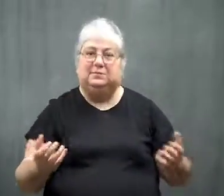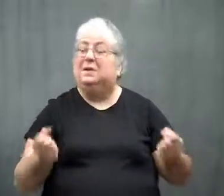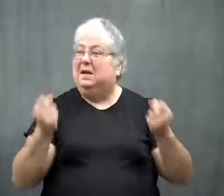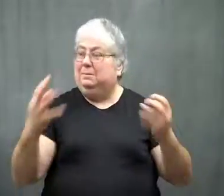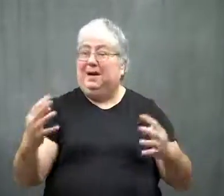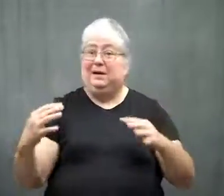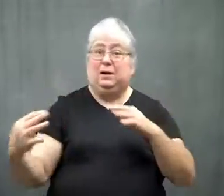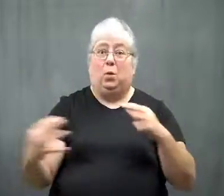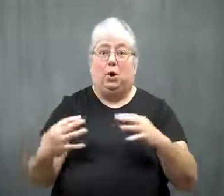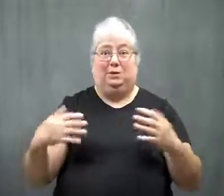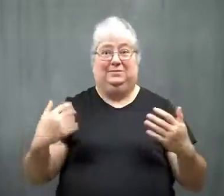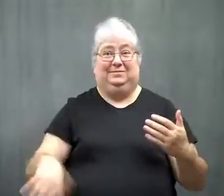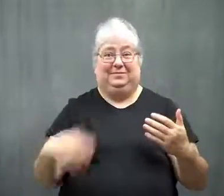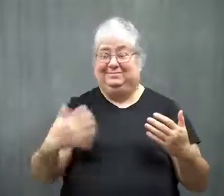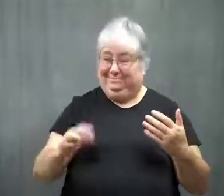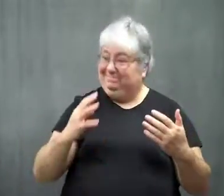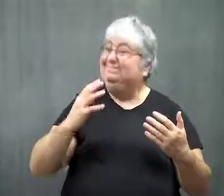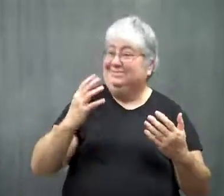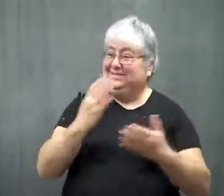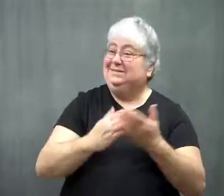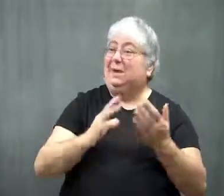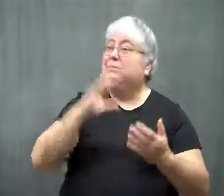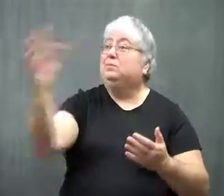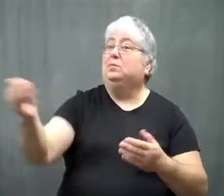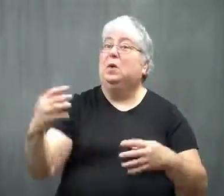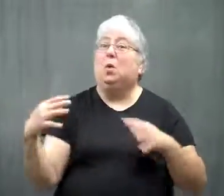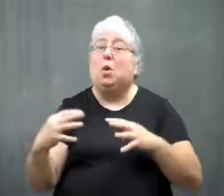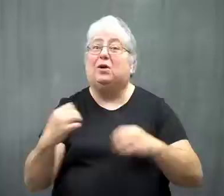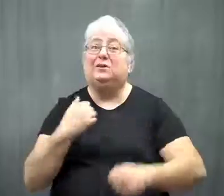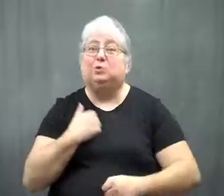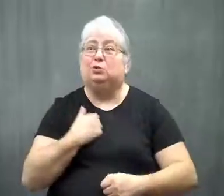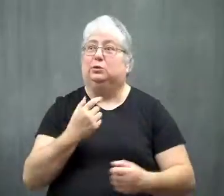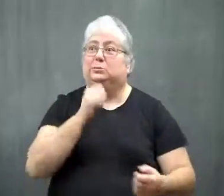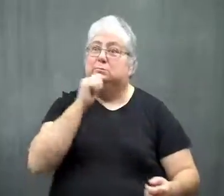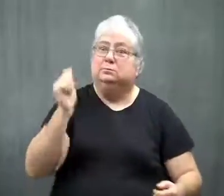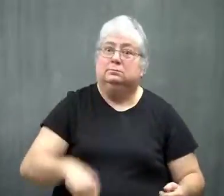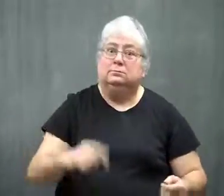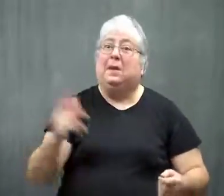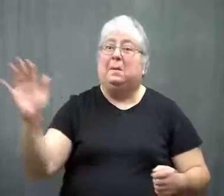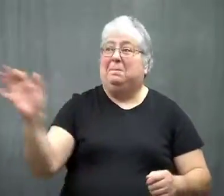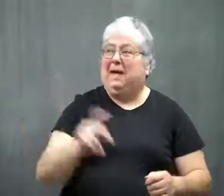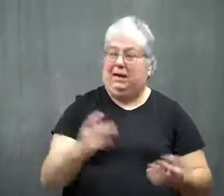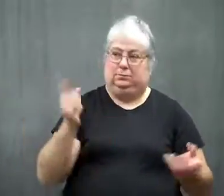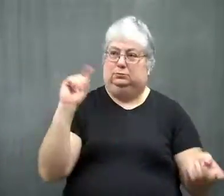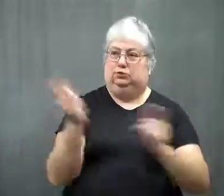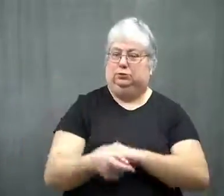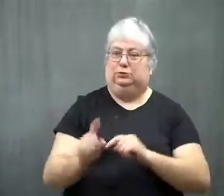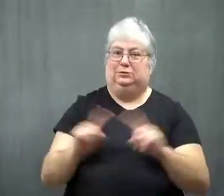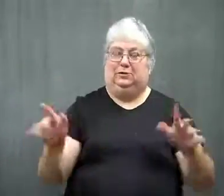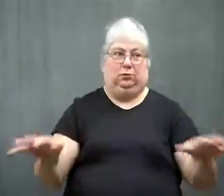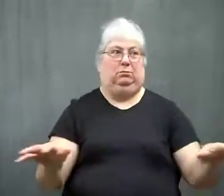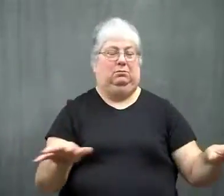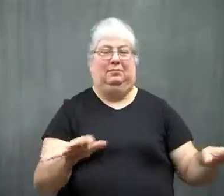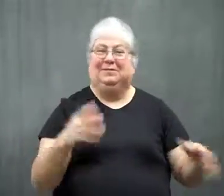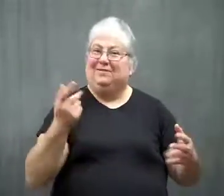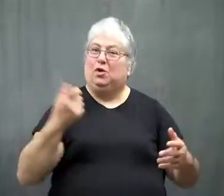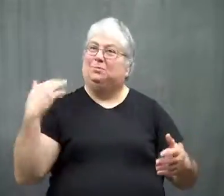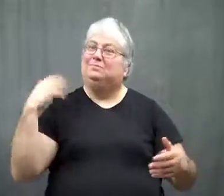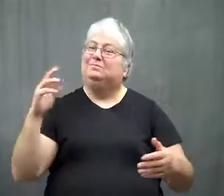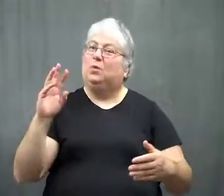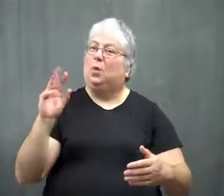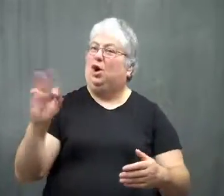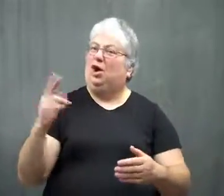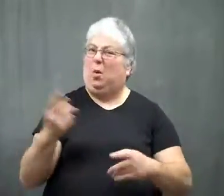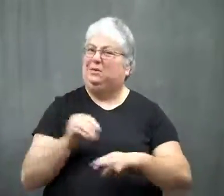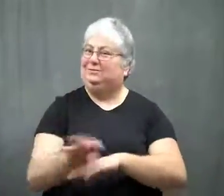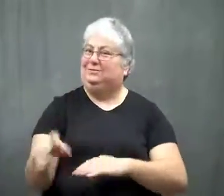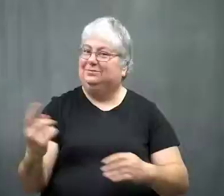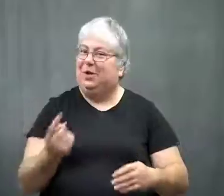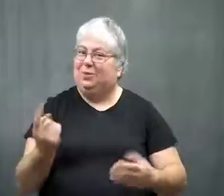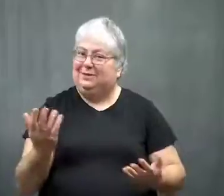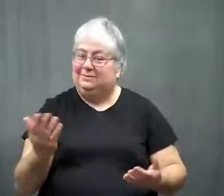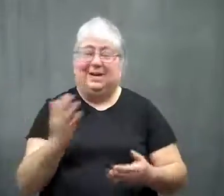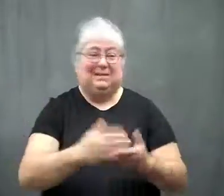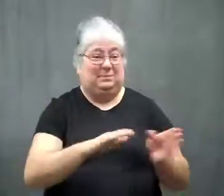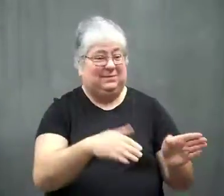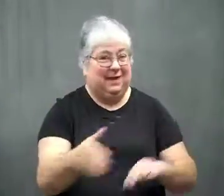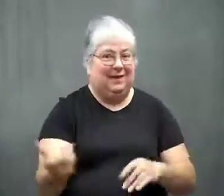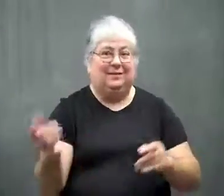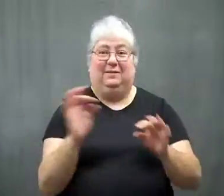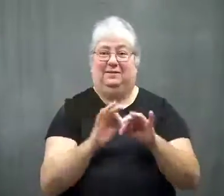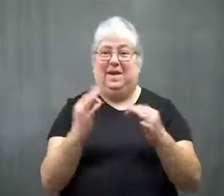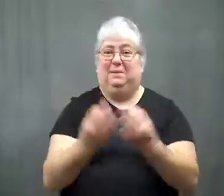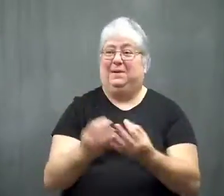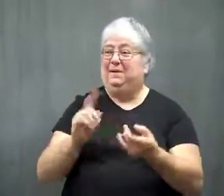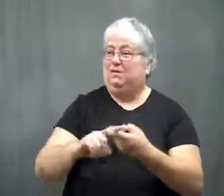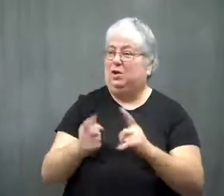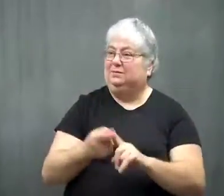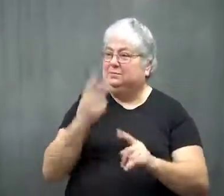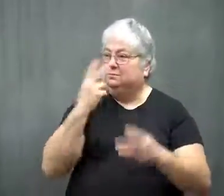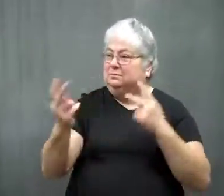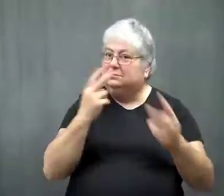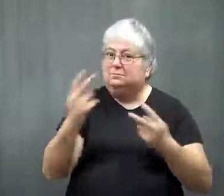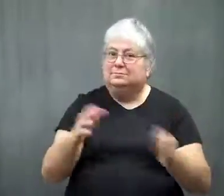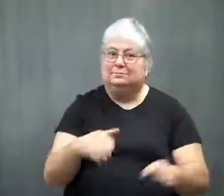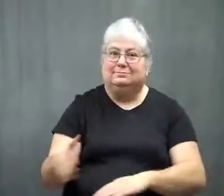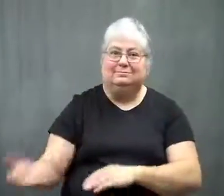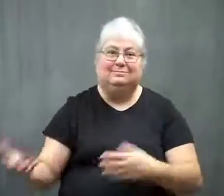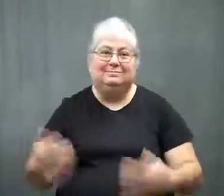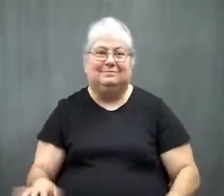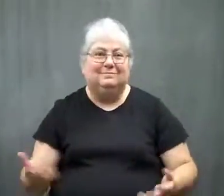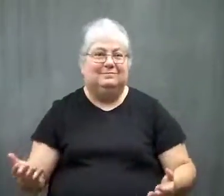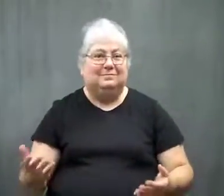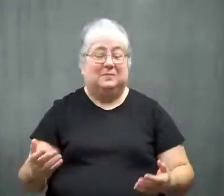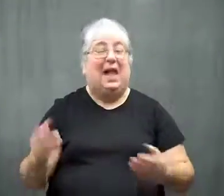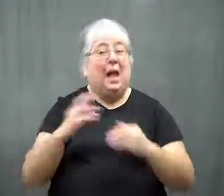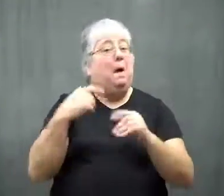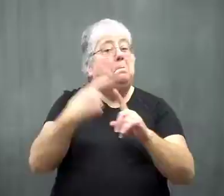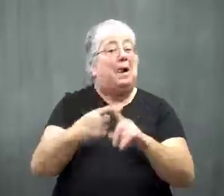People who went to war came back changed by the experience of the war.